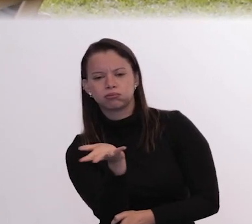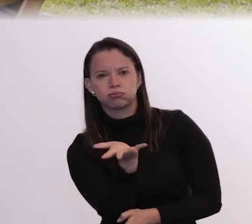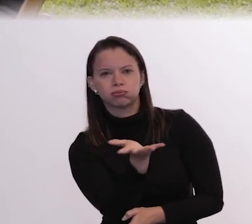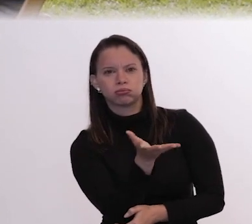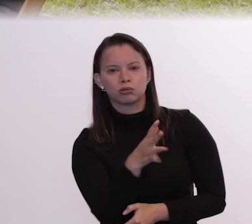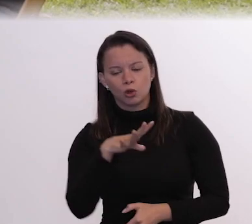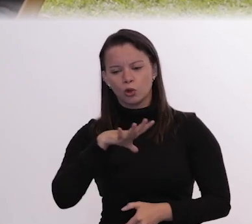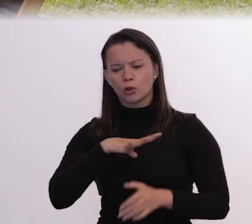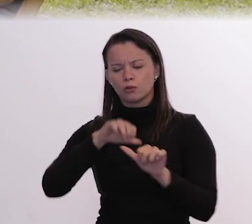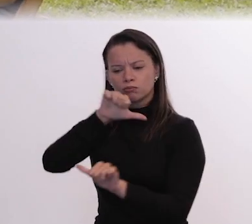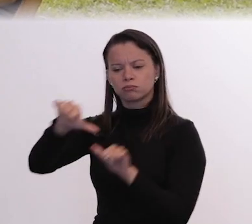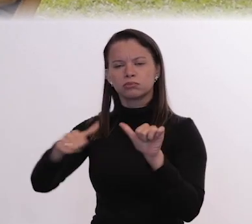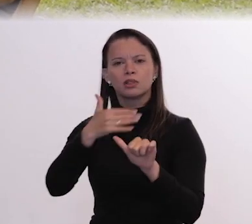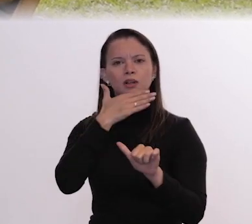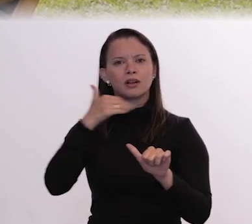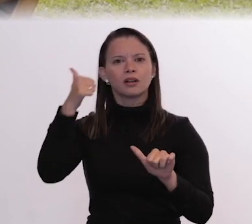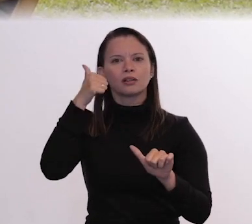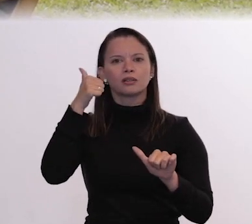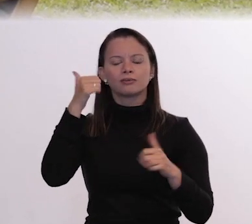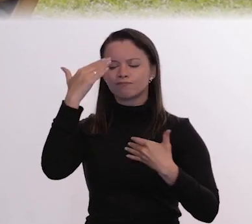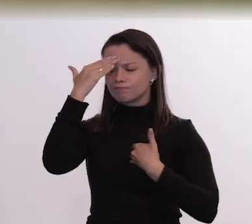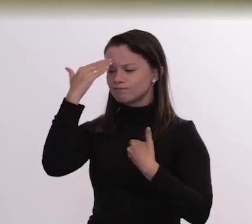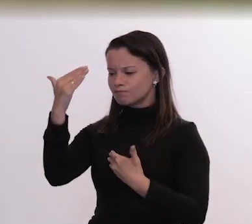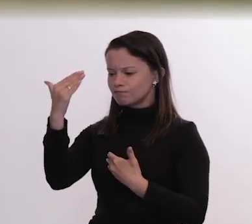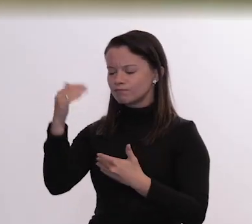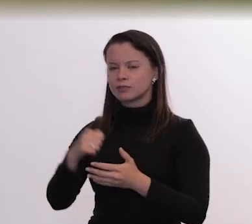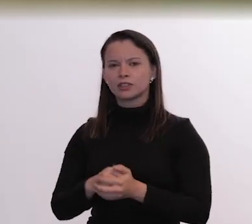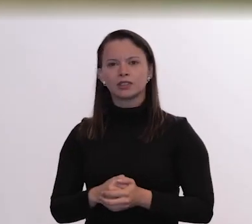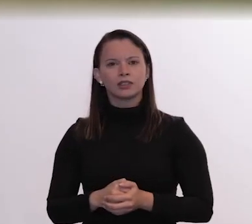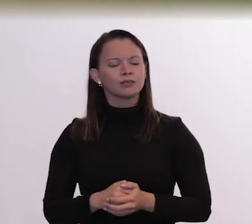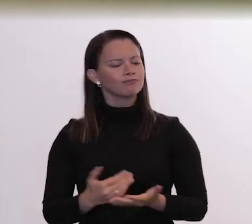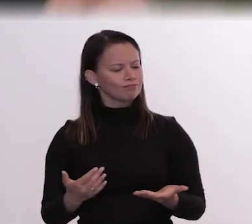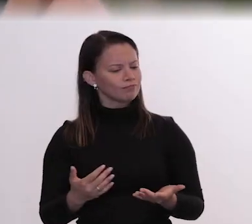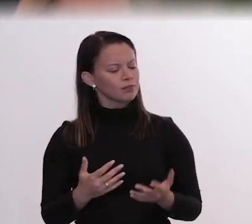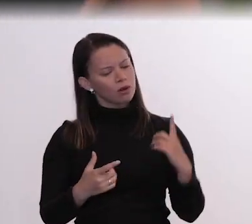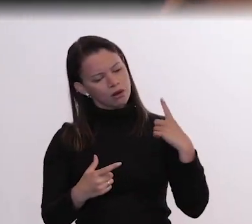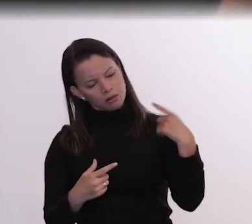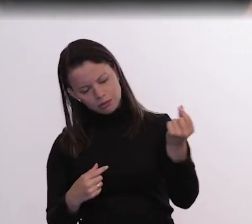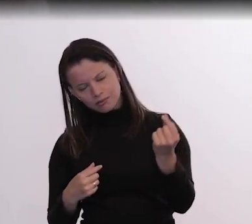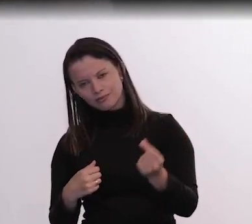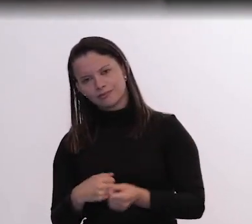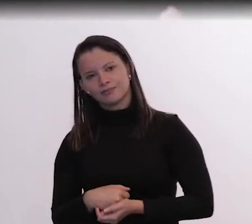I really appreciate the opportunity of being here with you. Thank you, Saldiva, let’s go? Let's go.